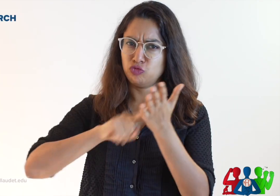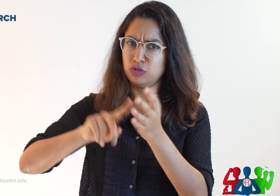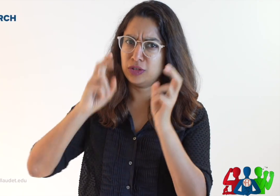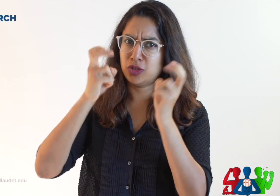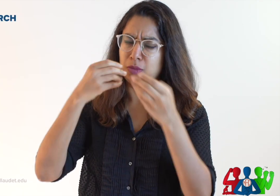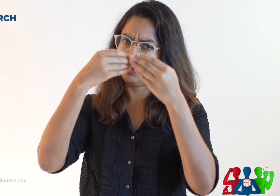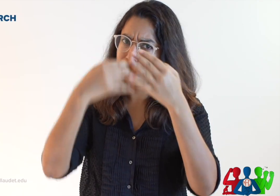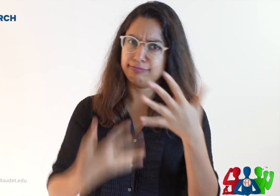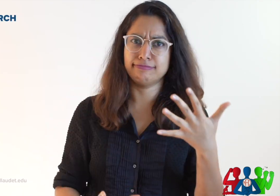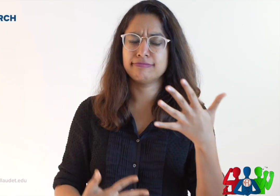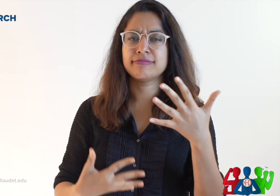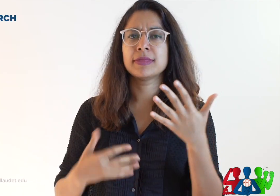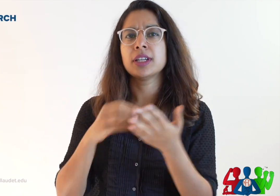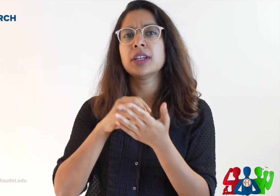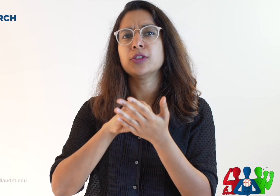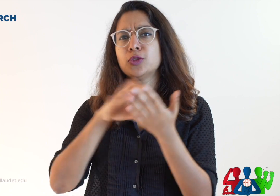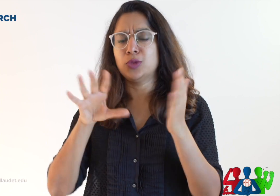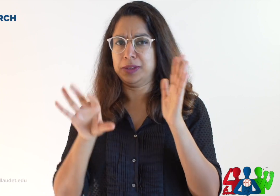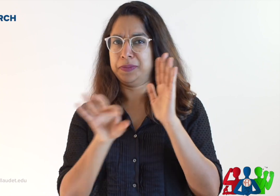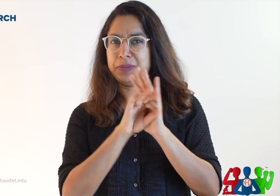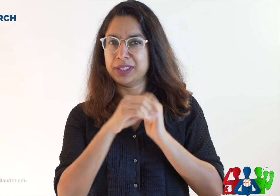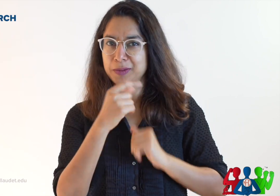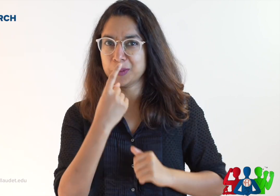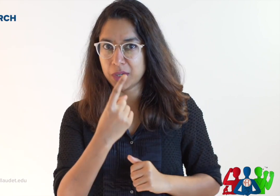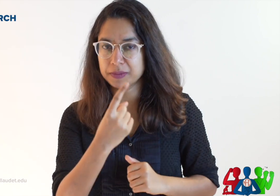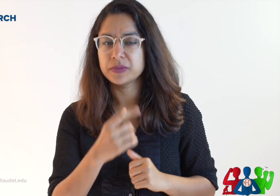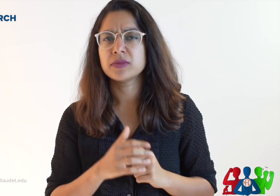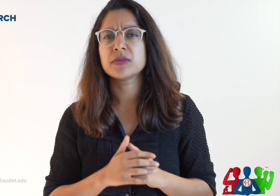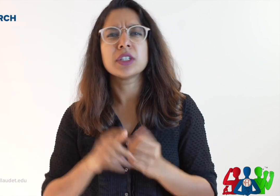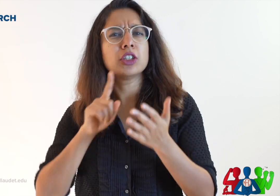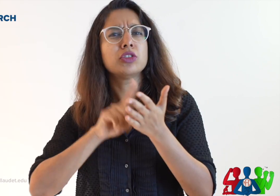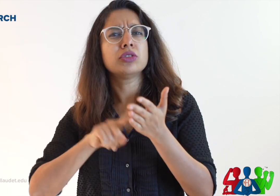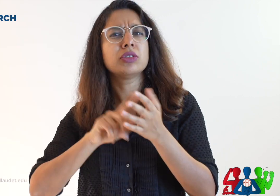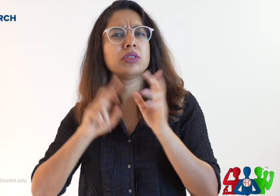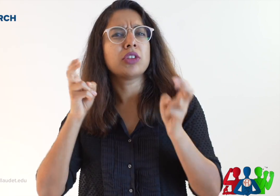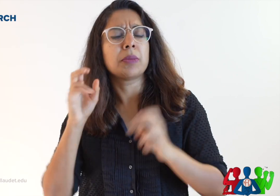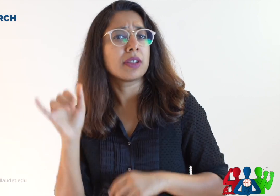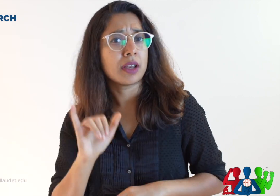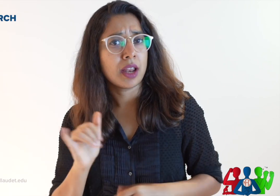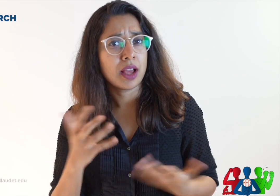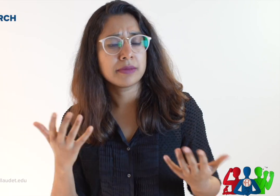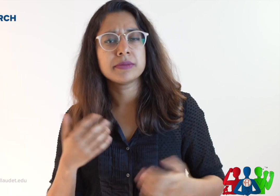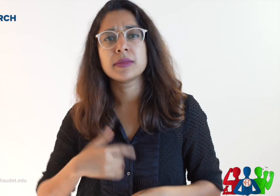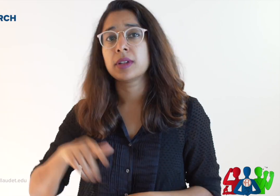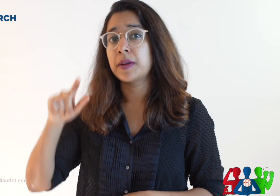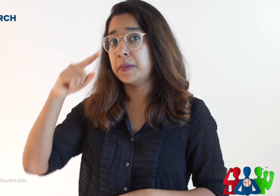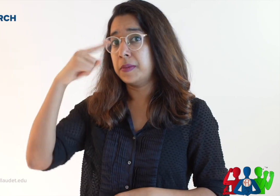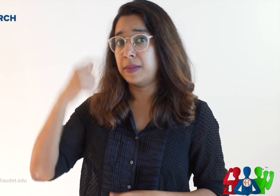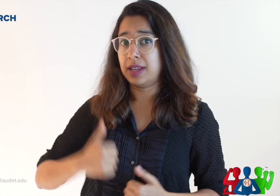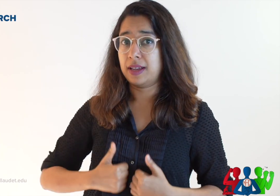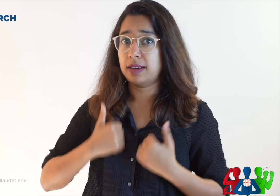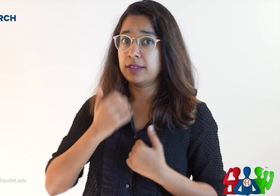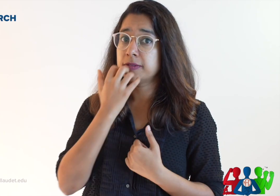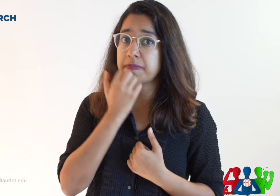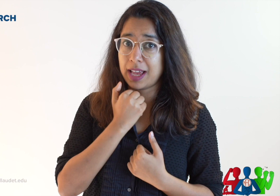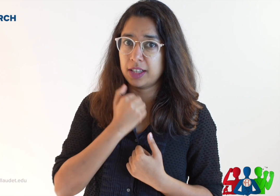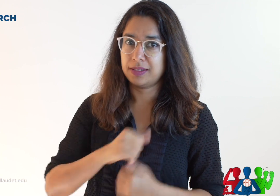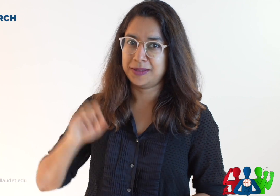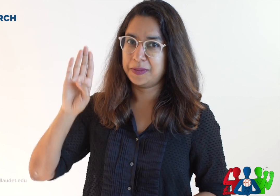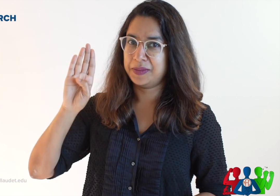Third, we ask students to engage in some research. We provide several topics and they’ll pick one for, for example,